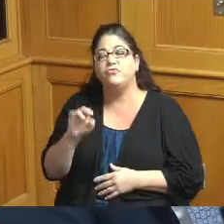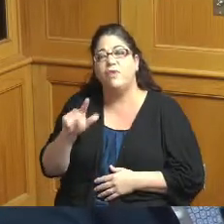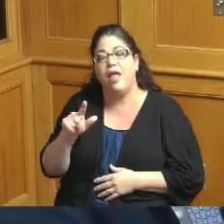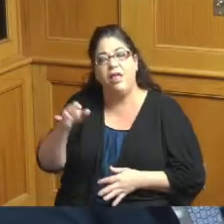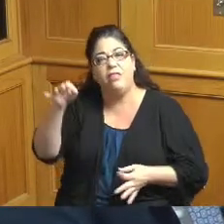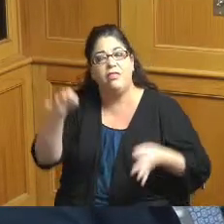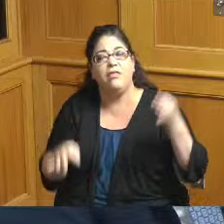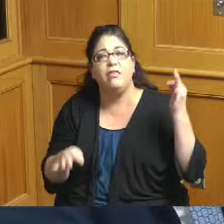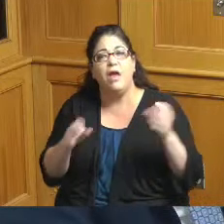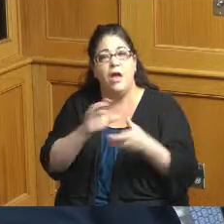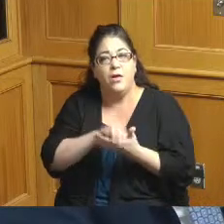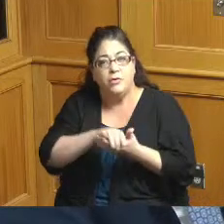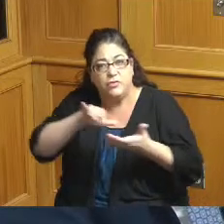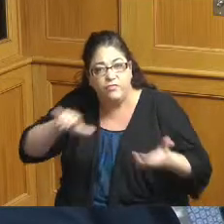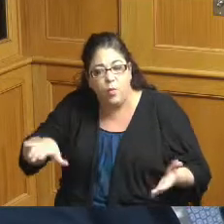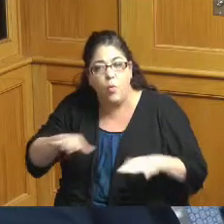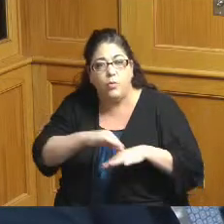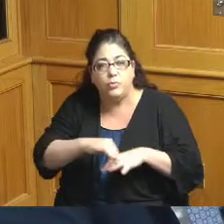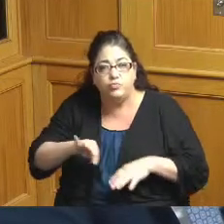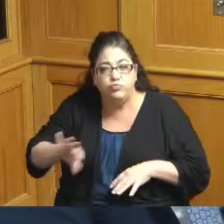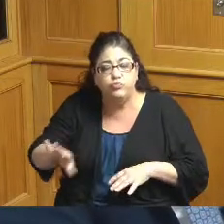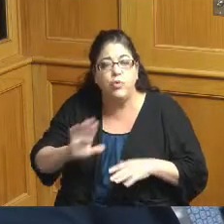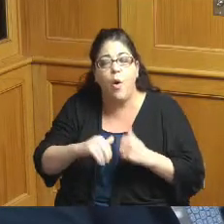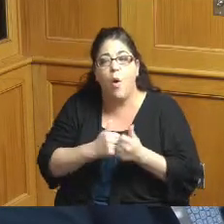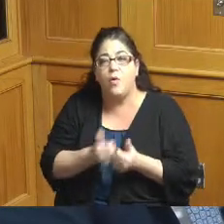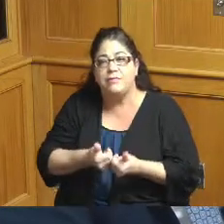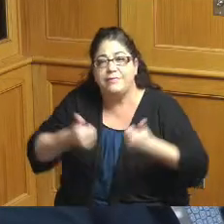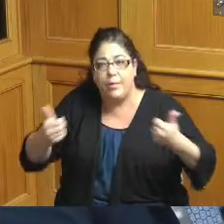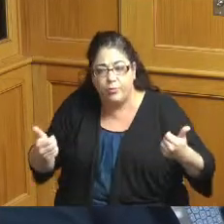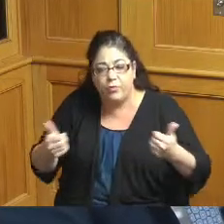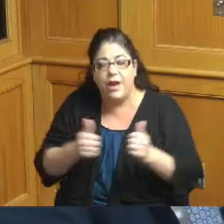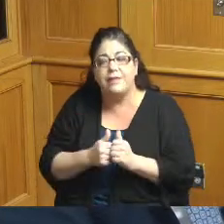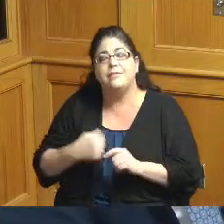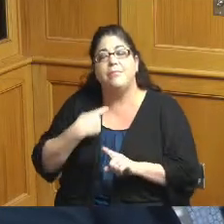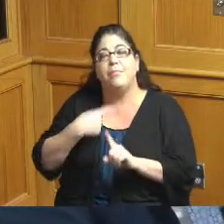dissolutions annulments and legal separations plus domestic violence civil protection orders